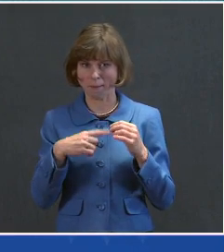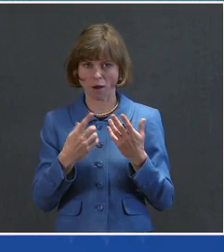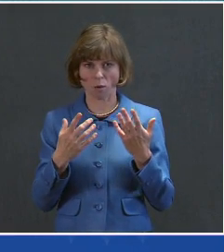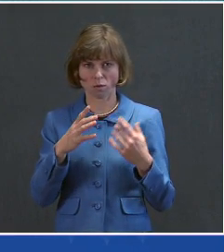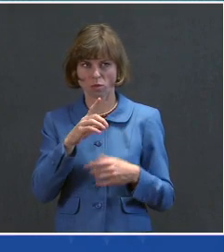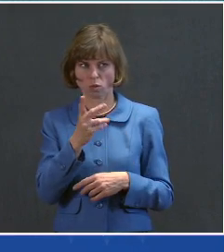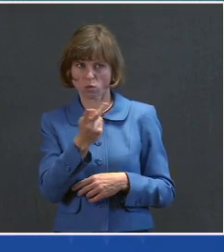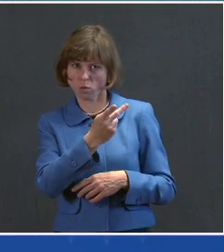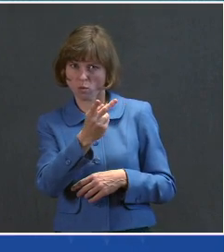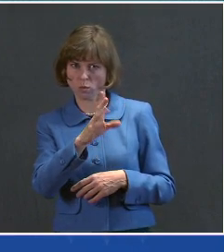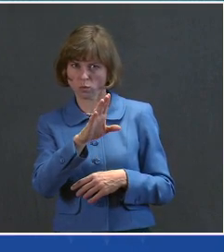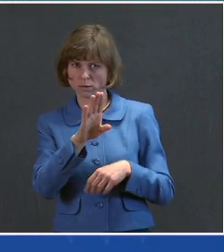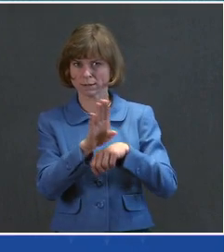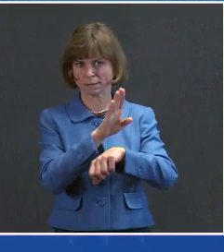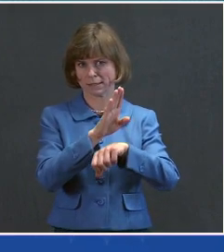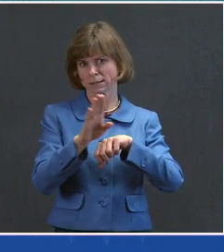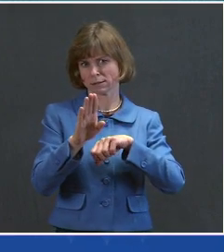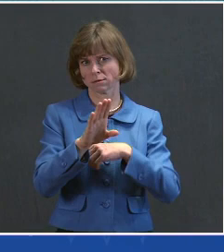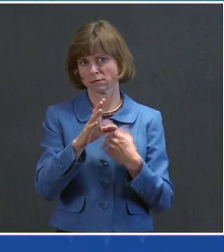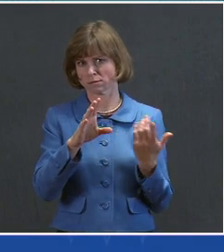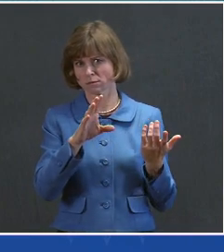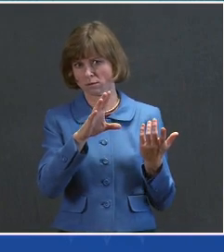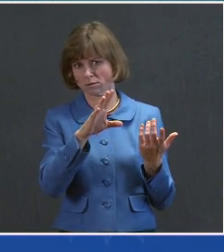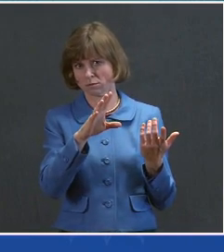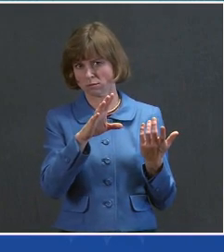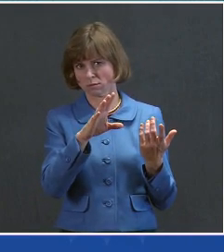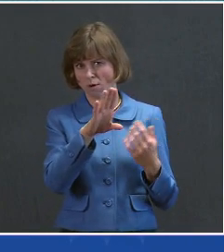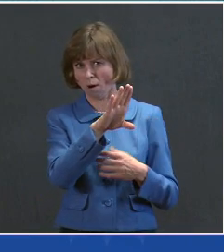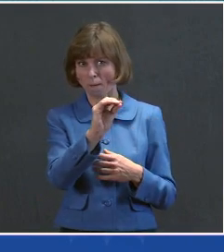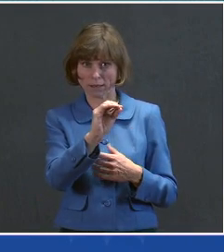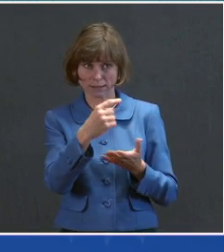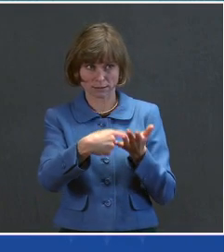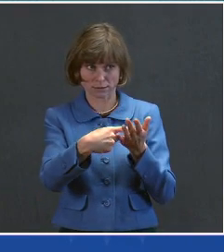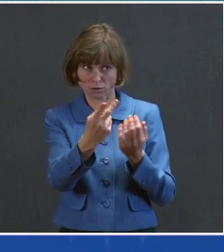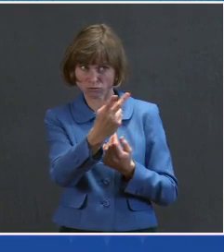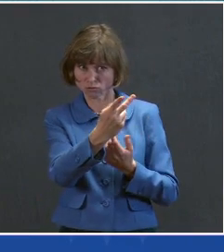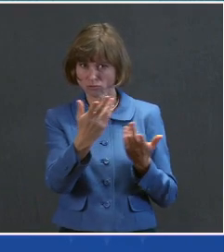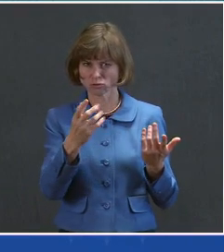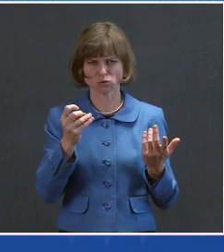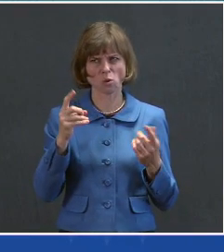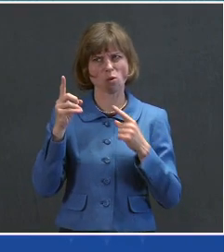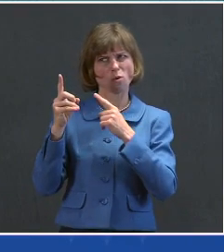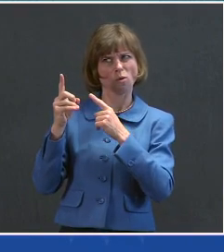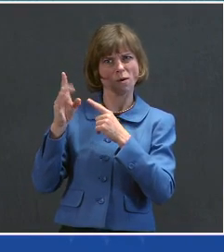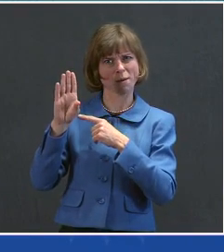So, I mean, could you help explain how it is that the Biden administration deserves credit